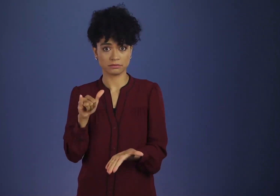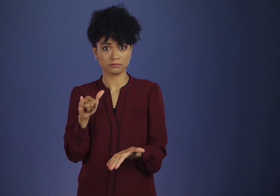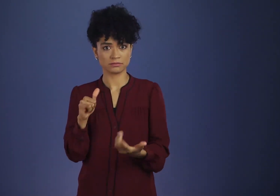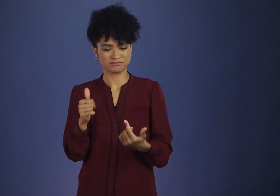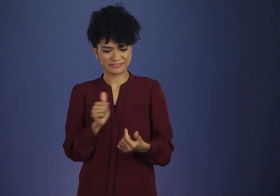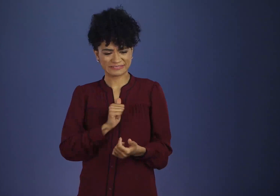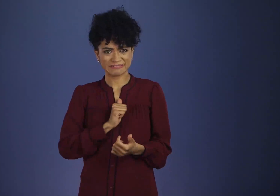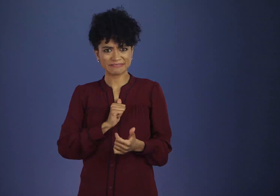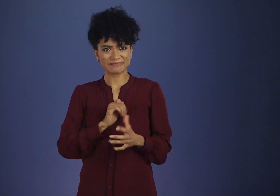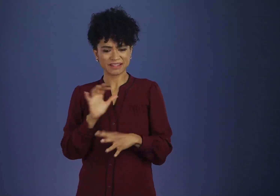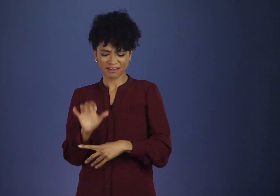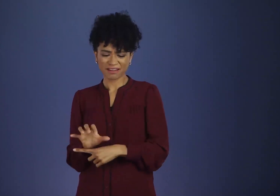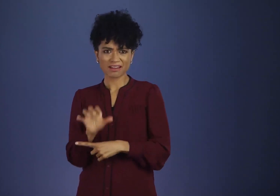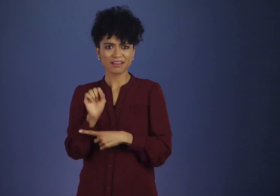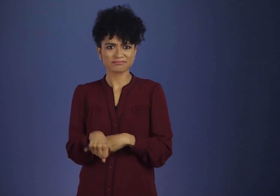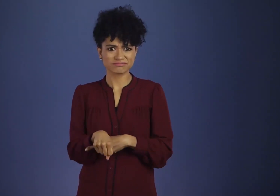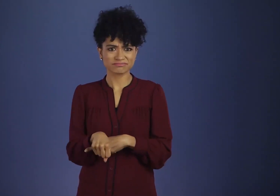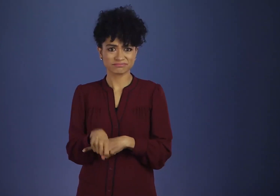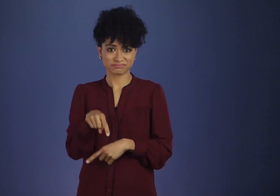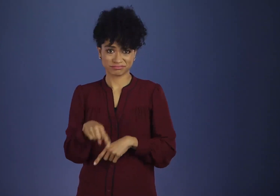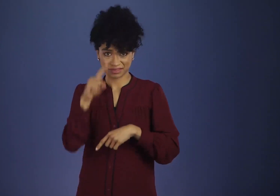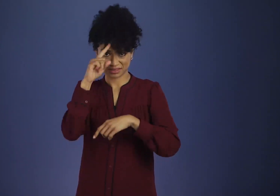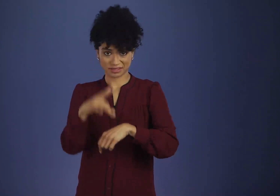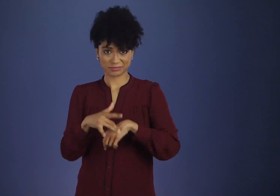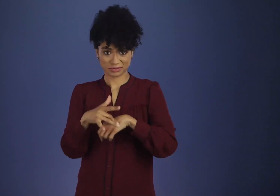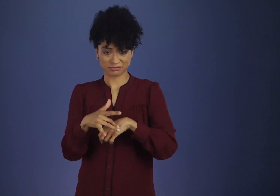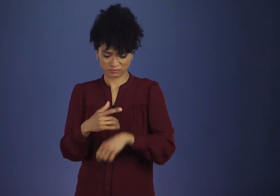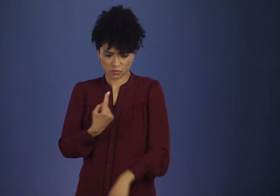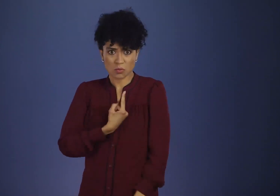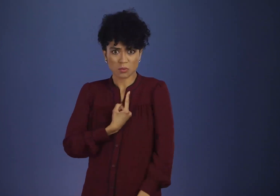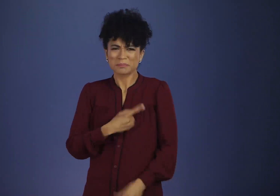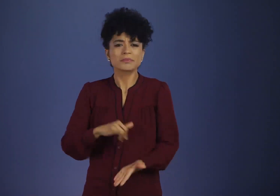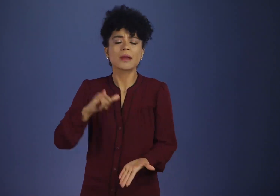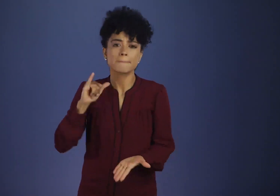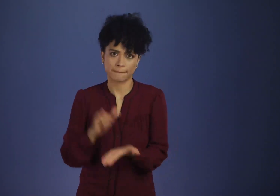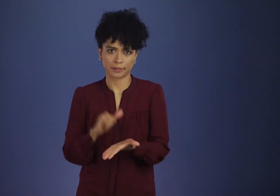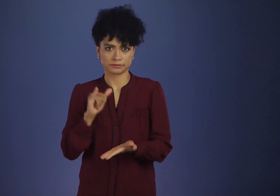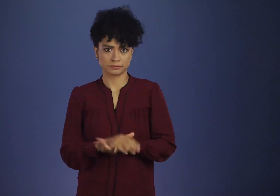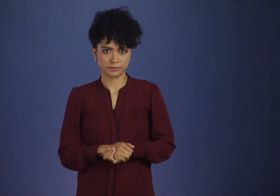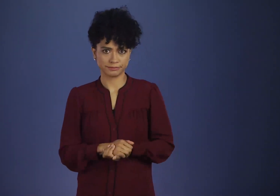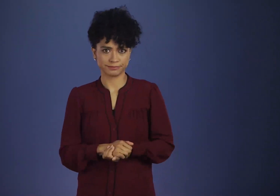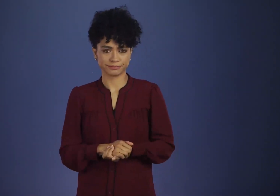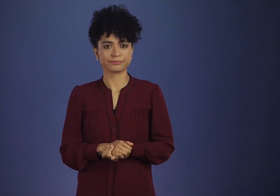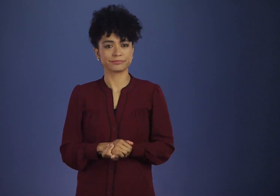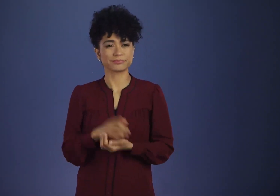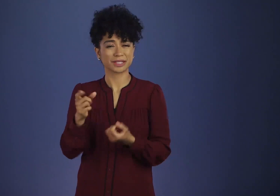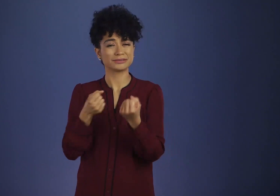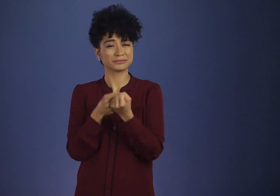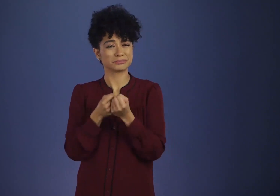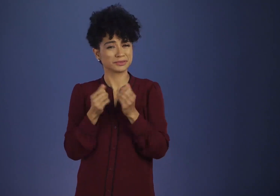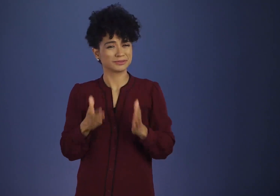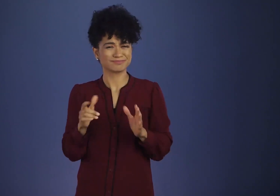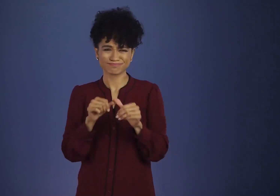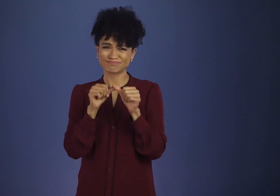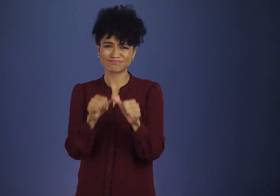There was, they said, no such thing as the personal conquest of this compulsion by the unaided will.